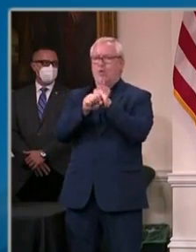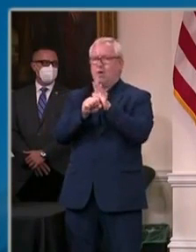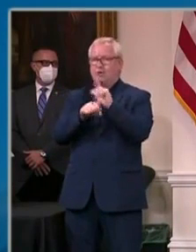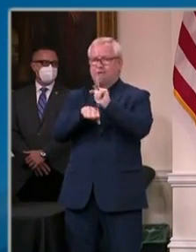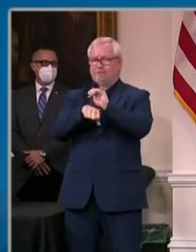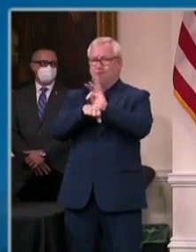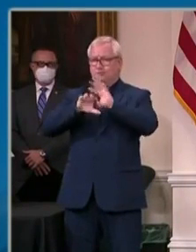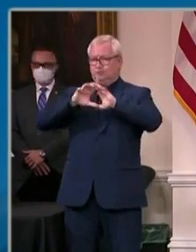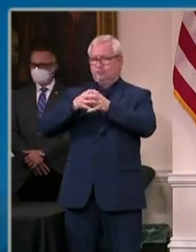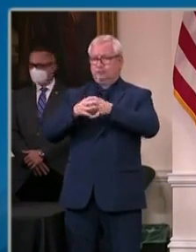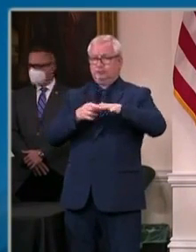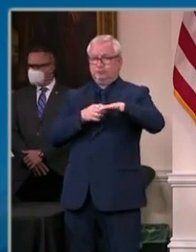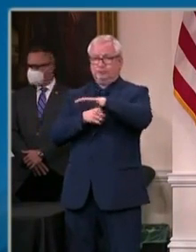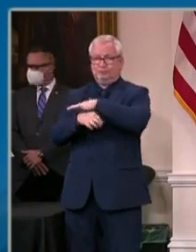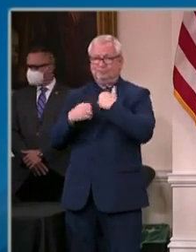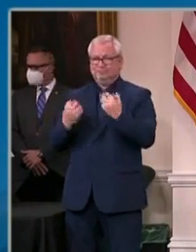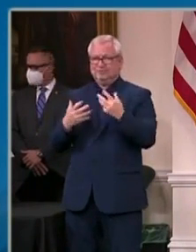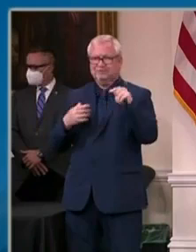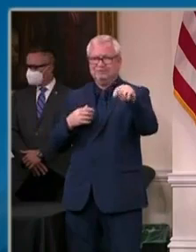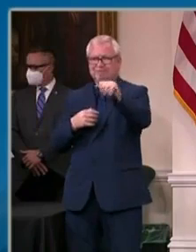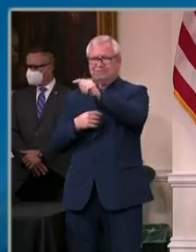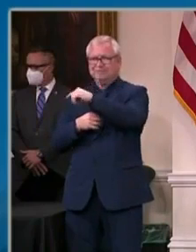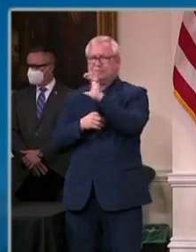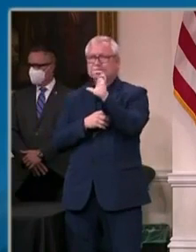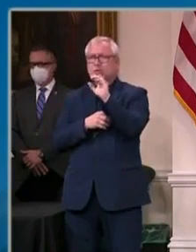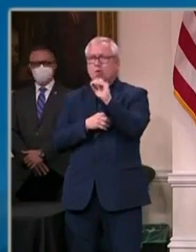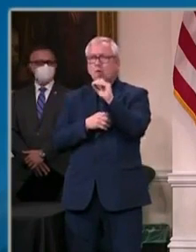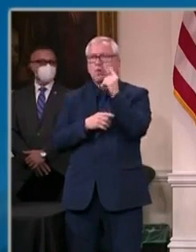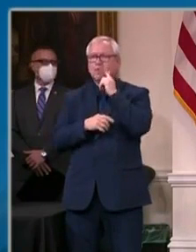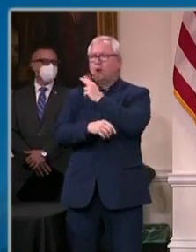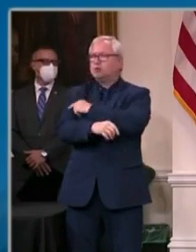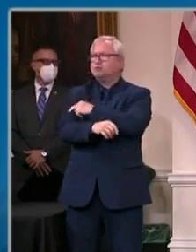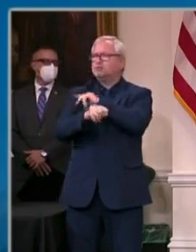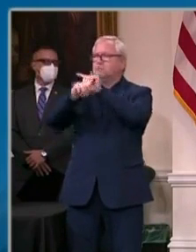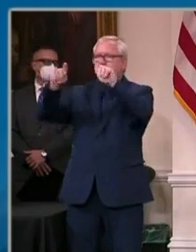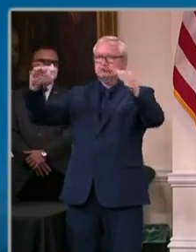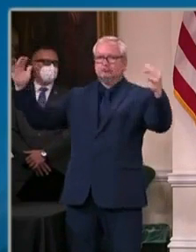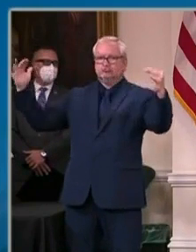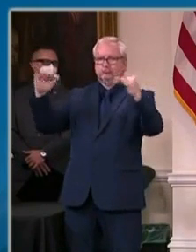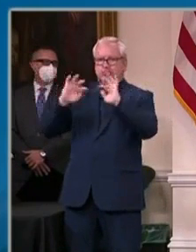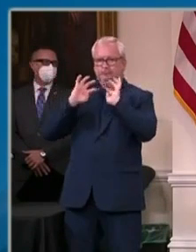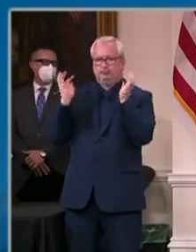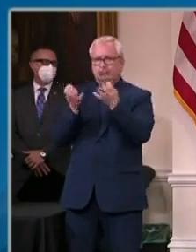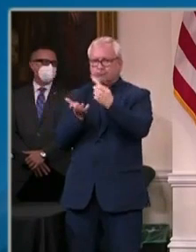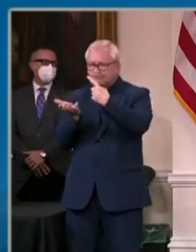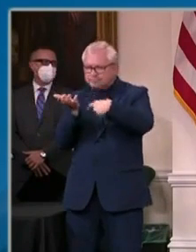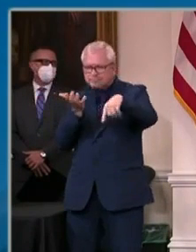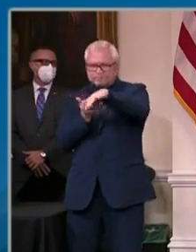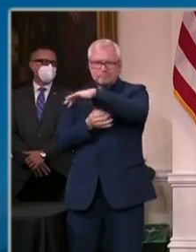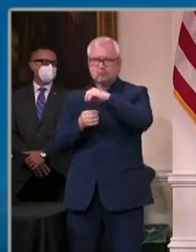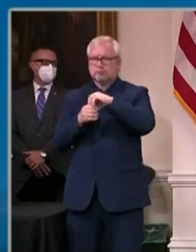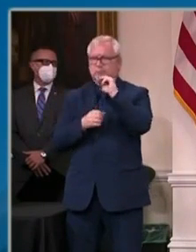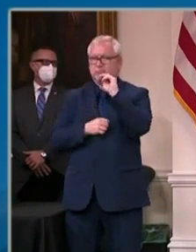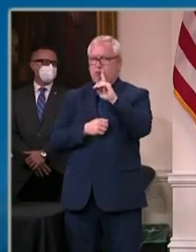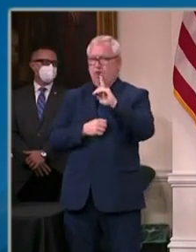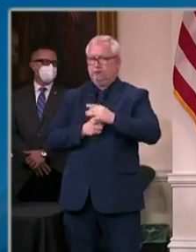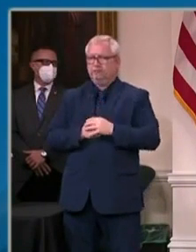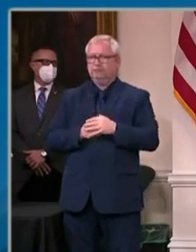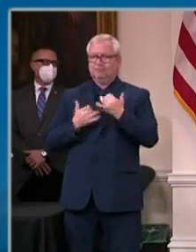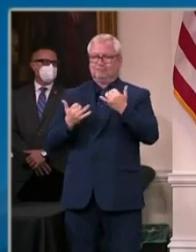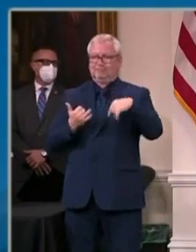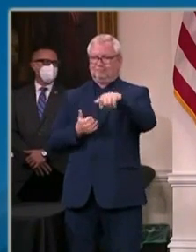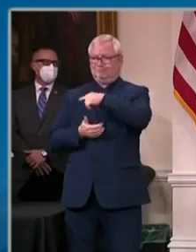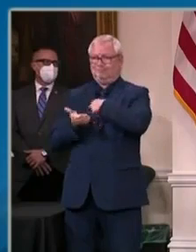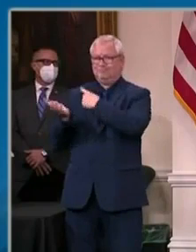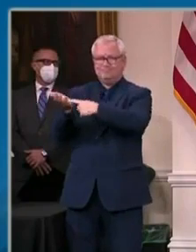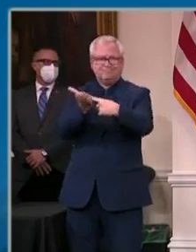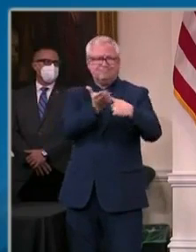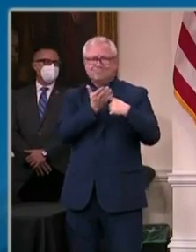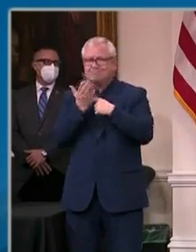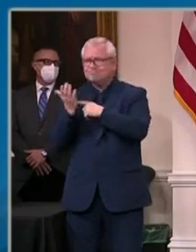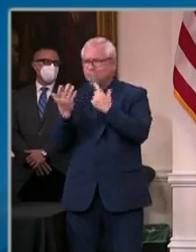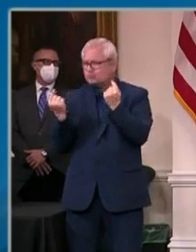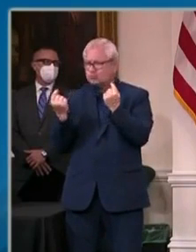WE WILL THE MARYLAND CORONAVIRUS TASK FORCE WITH MANY OF THE C.E.O.'S OF OUR HOSPITAL SYSTEMS ACROSS THE STATE.